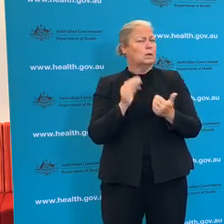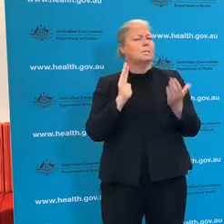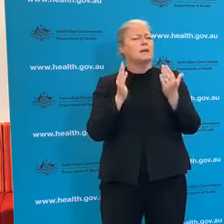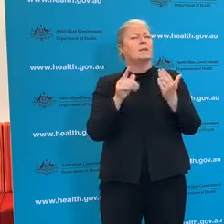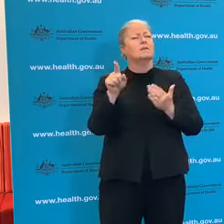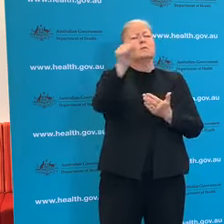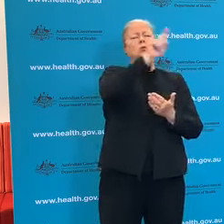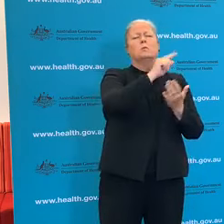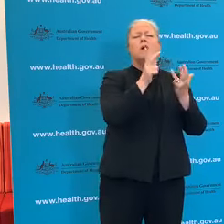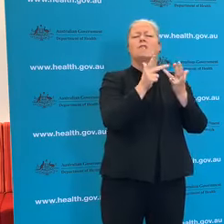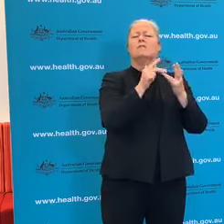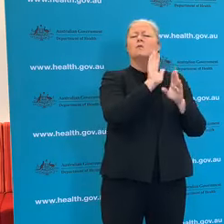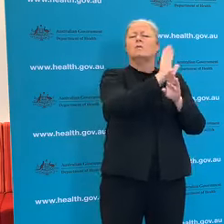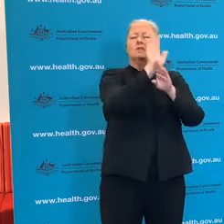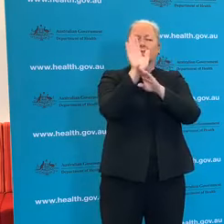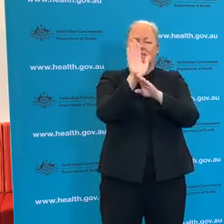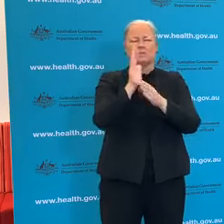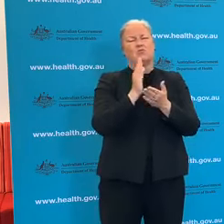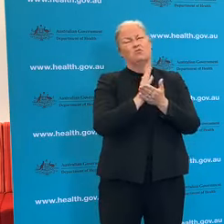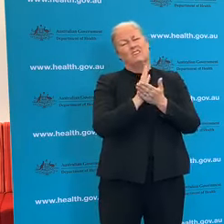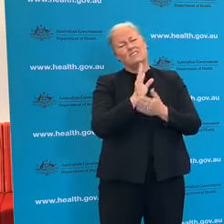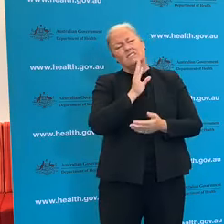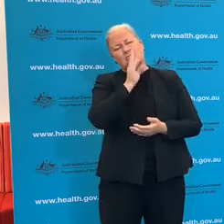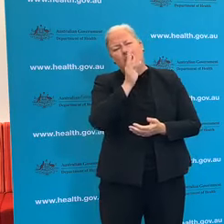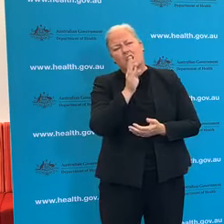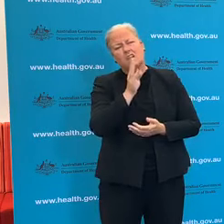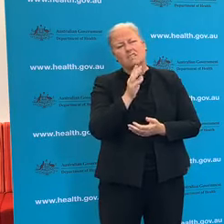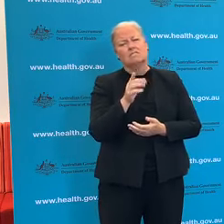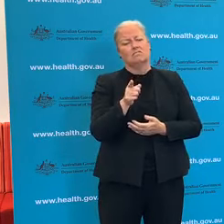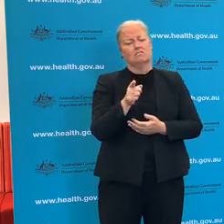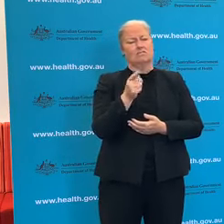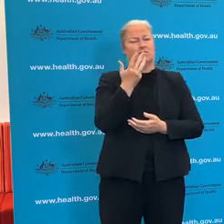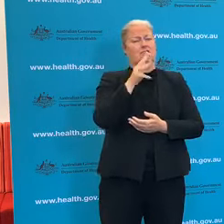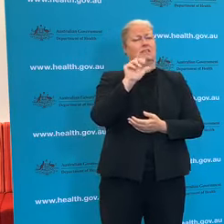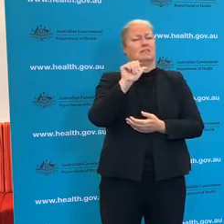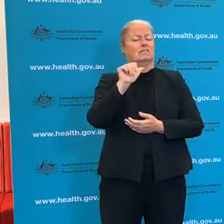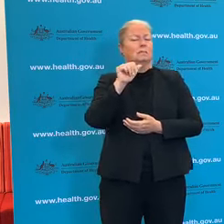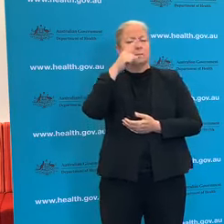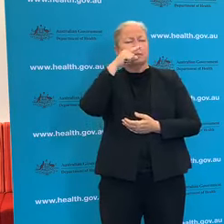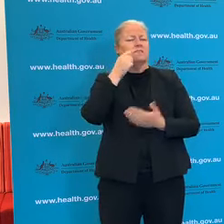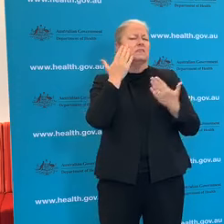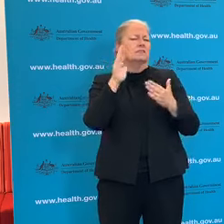that 96 Australians have lost their lives due to this virus. We had an